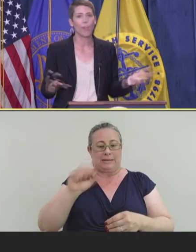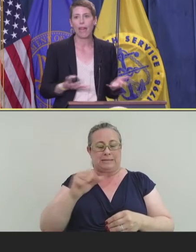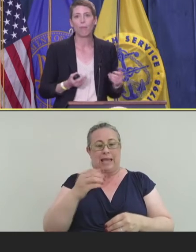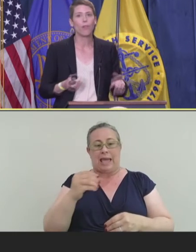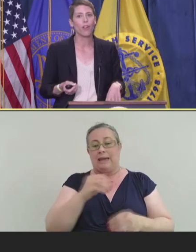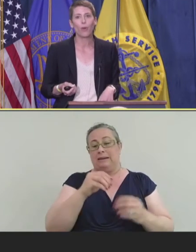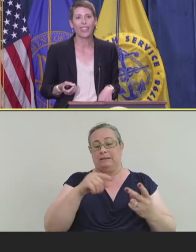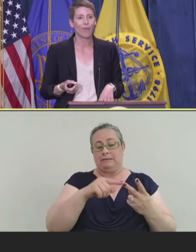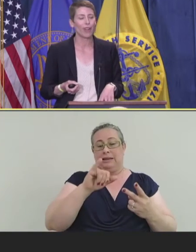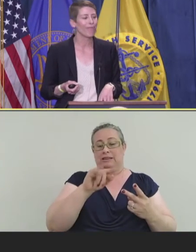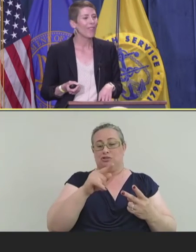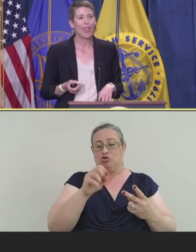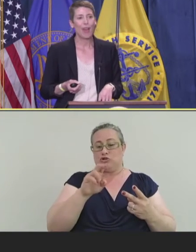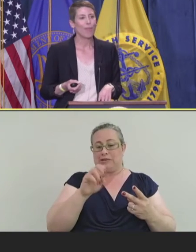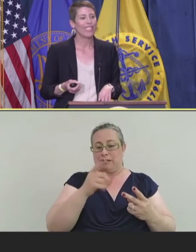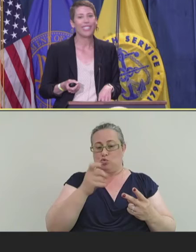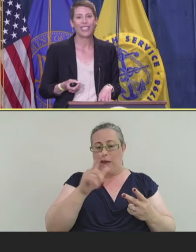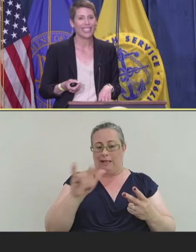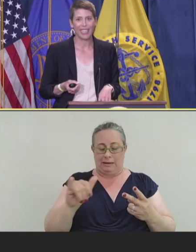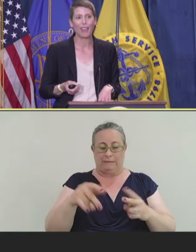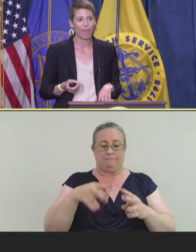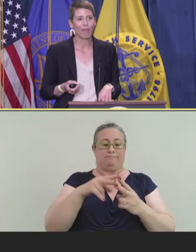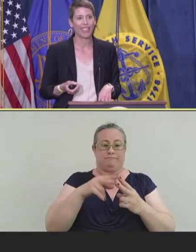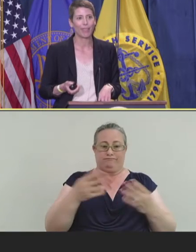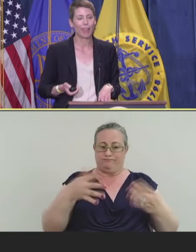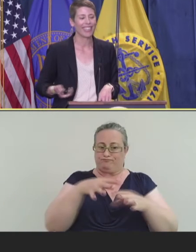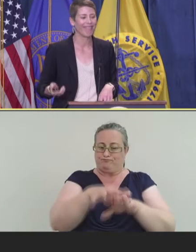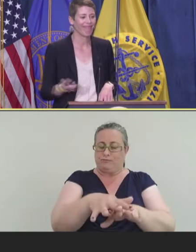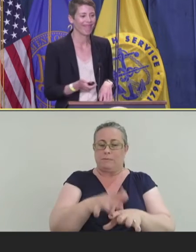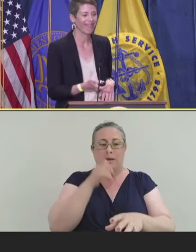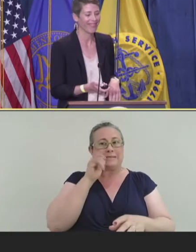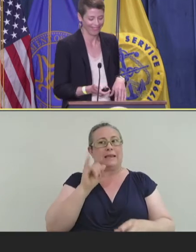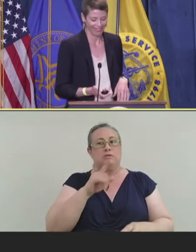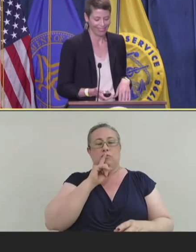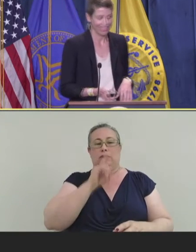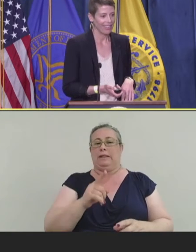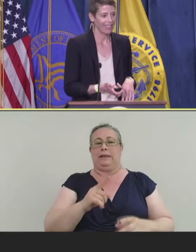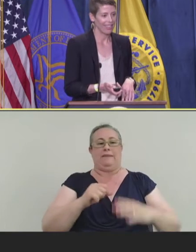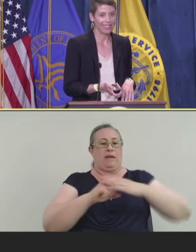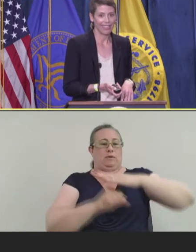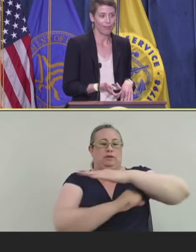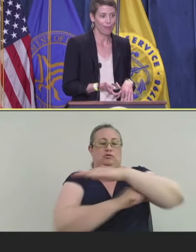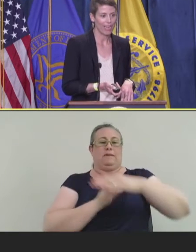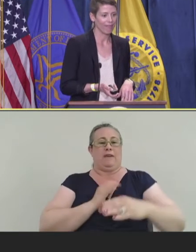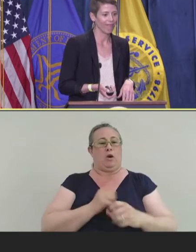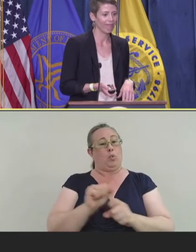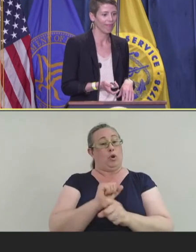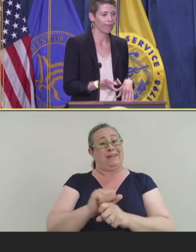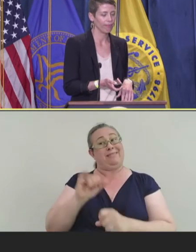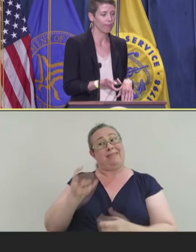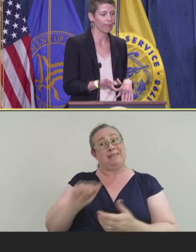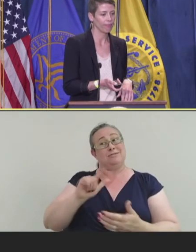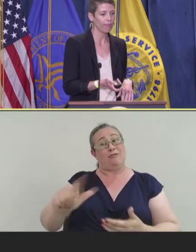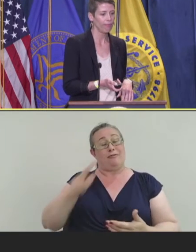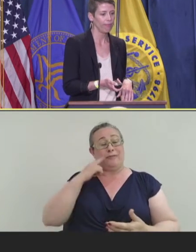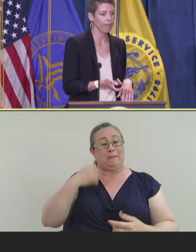backbone of our work. And we're hoping to continue with this work. That's it for me.